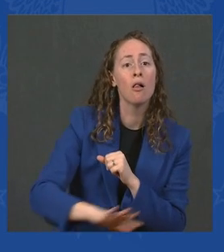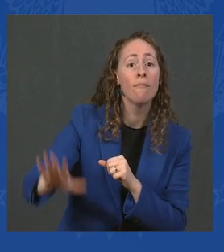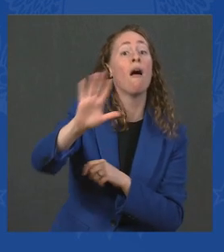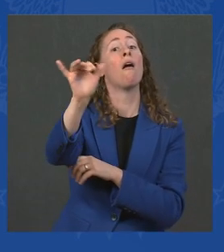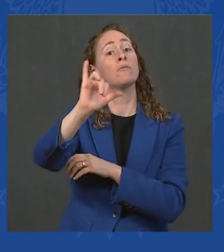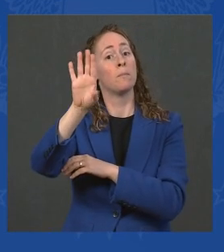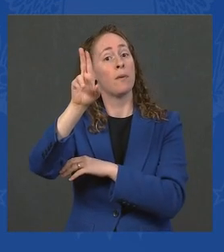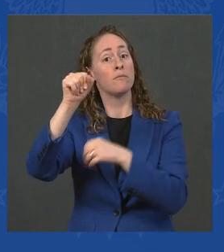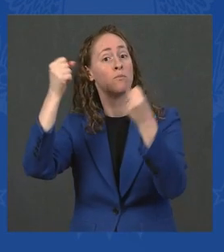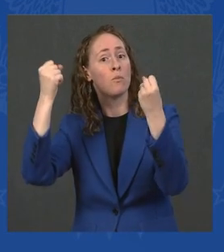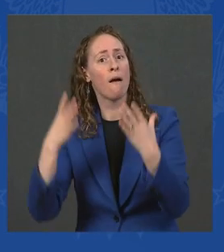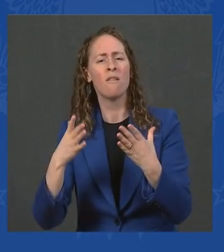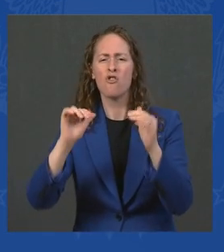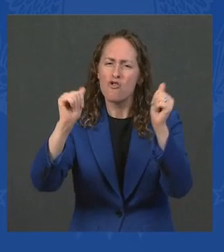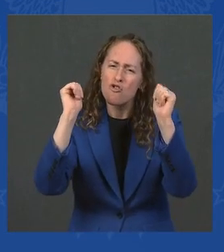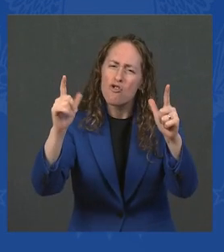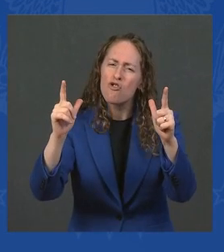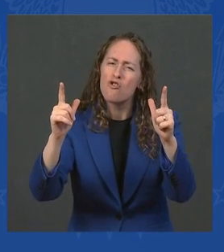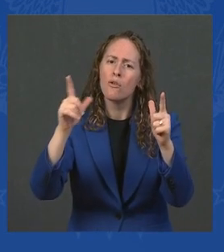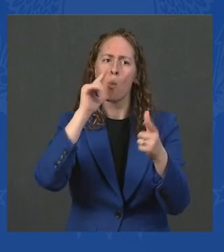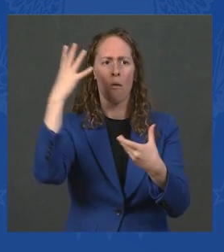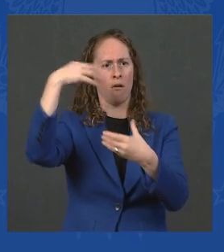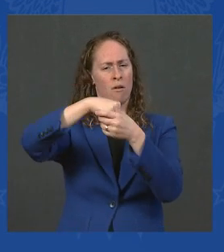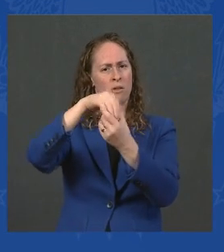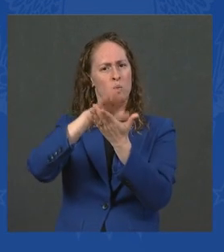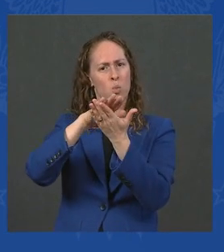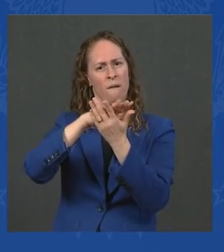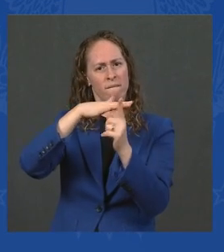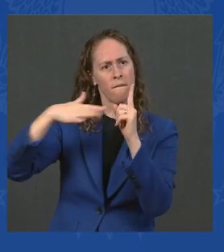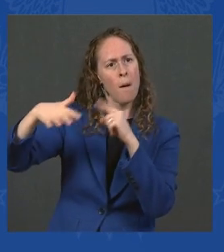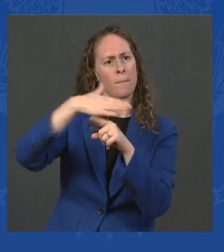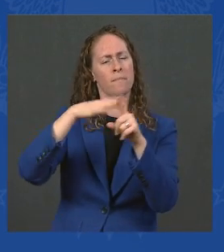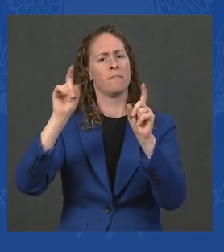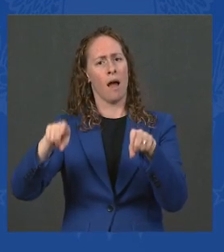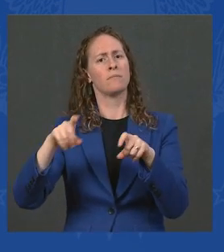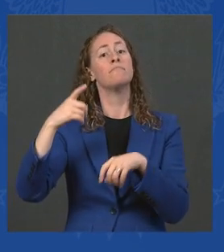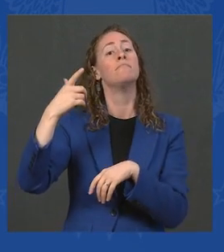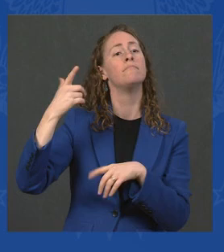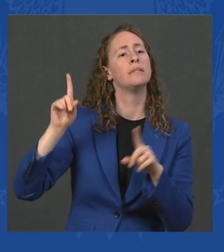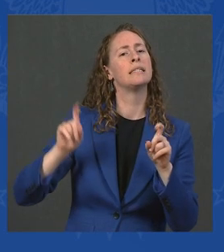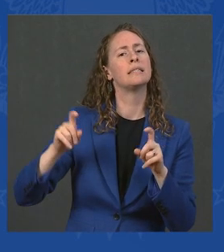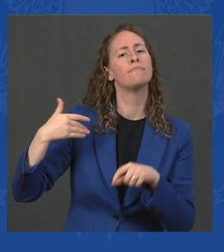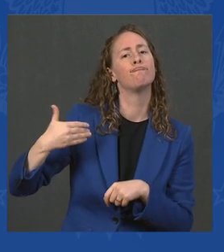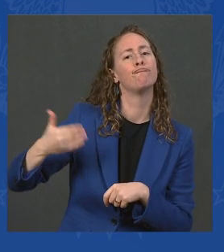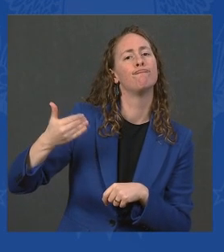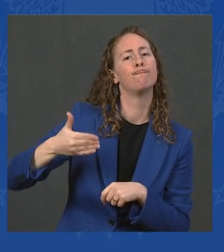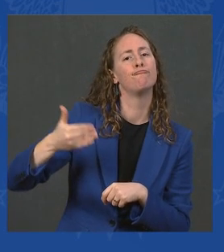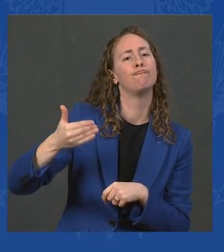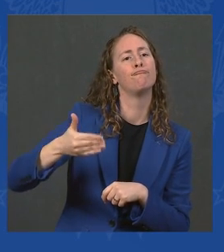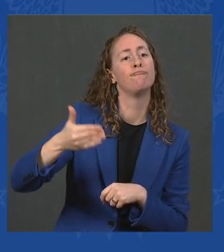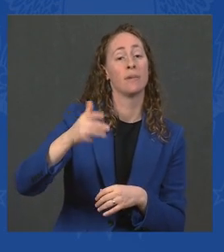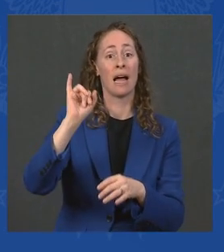I want all schools setting up regular testing programs to make sure we detect and isolate cases before they can spread.